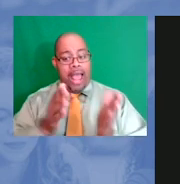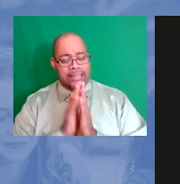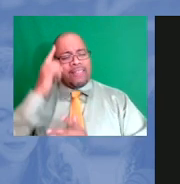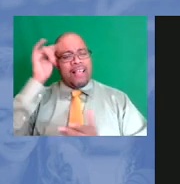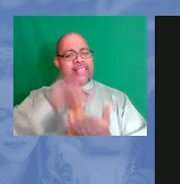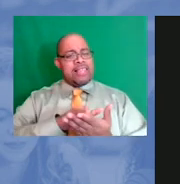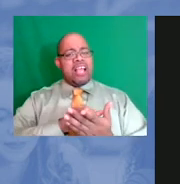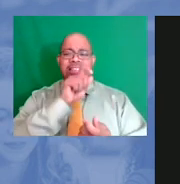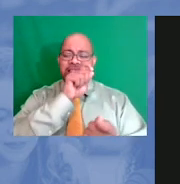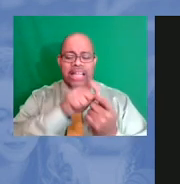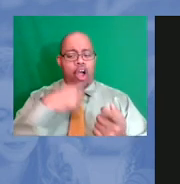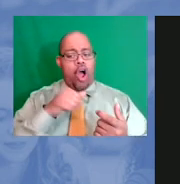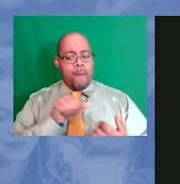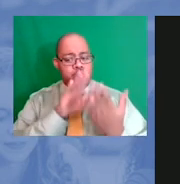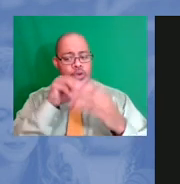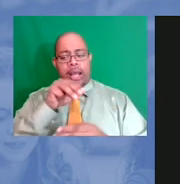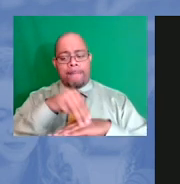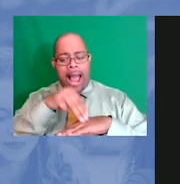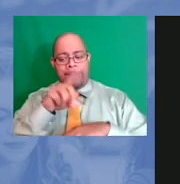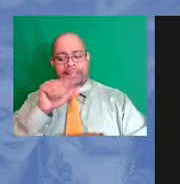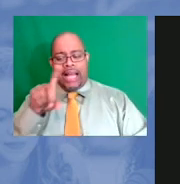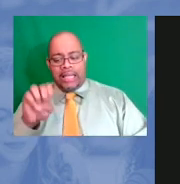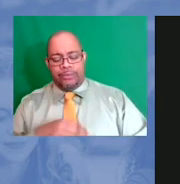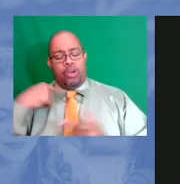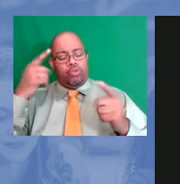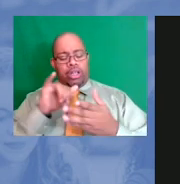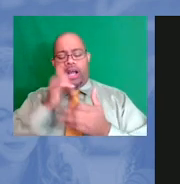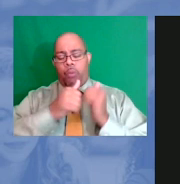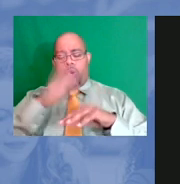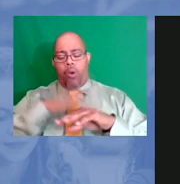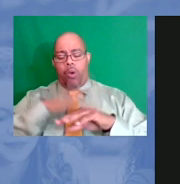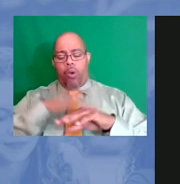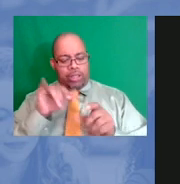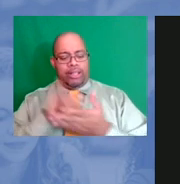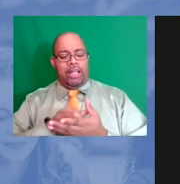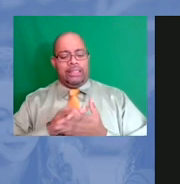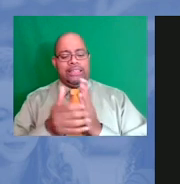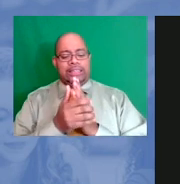DADE. WE ALL AGREE, EVERYONE ON THIS PANEL AGREES TALENT IS EQUALLY DISTRIBUTED BUT CERTAINLY OPPORTUNITY IS NOT.